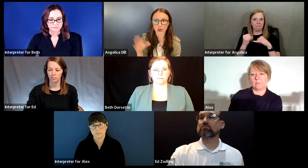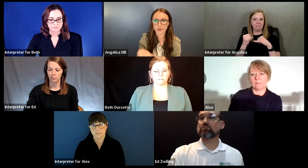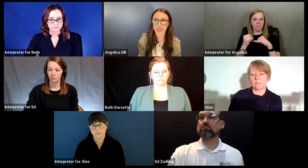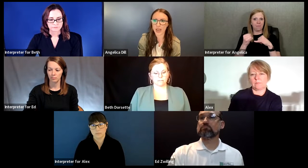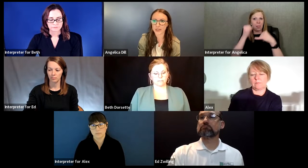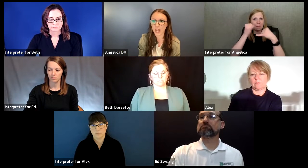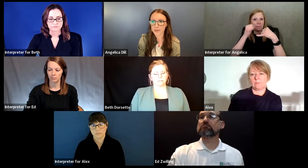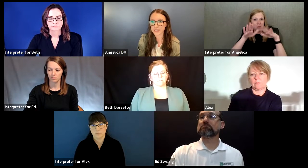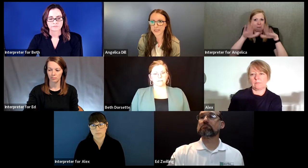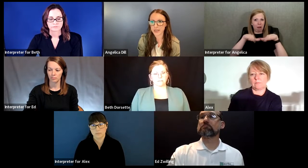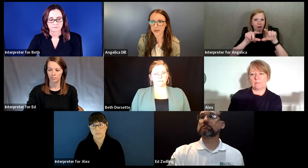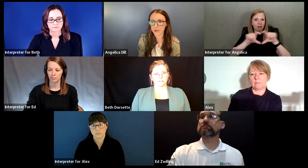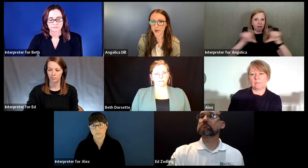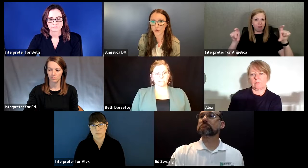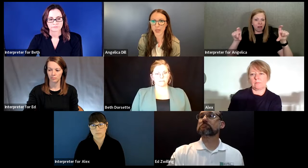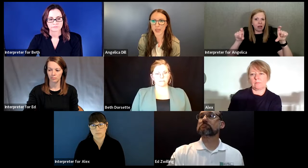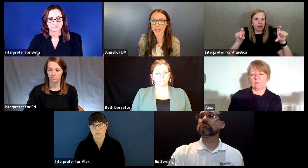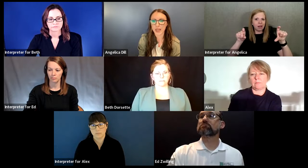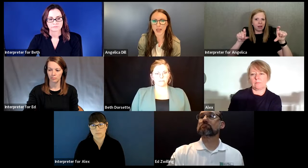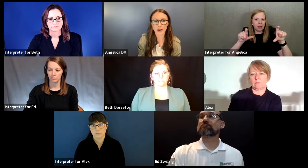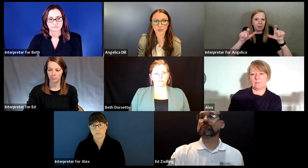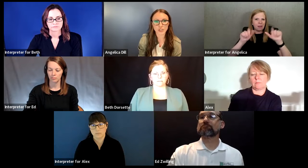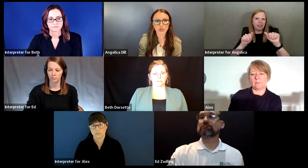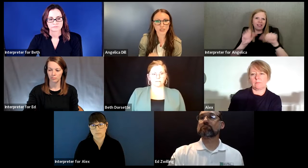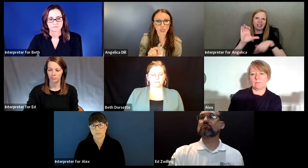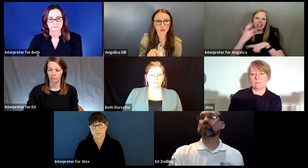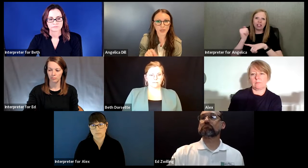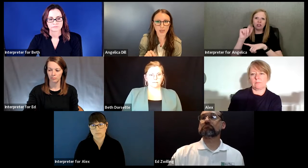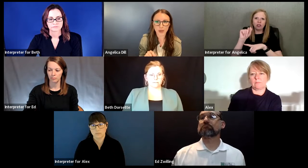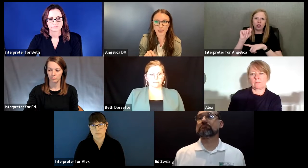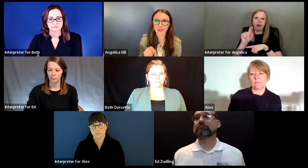you're welcome to add comments along the way. There's also a Q&A button.